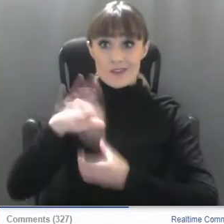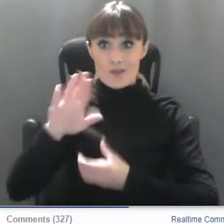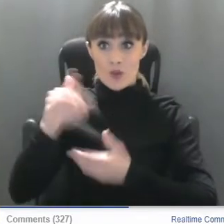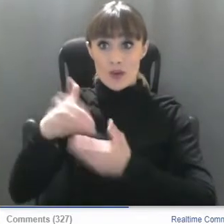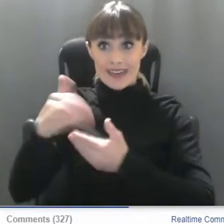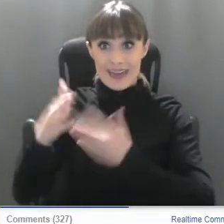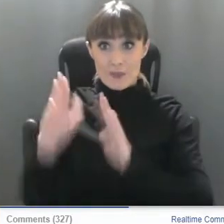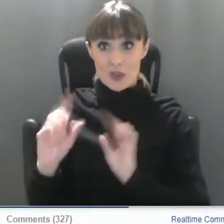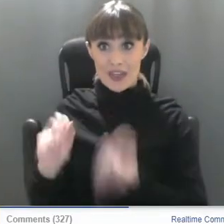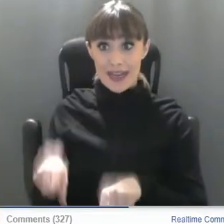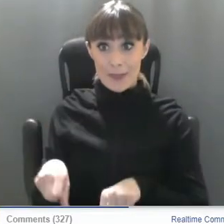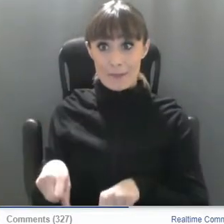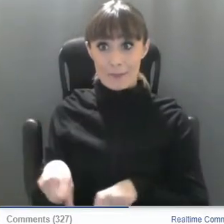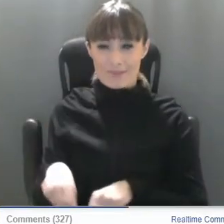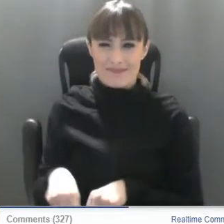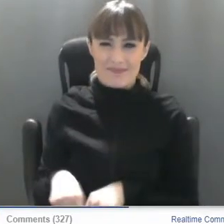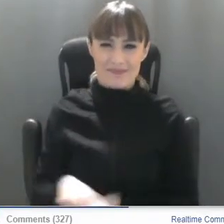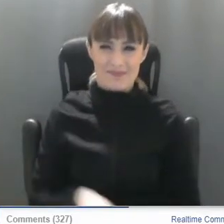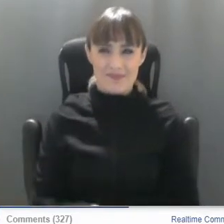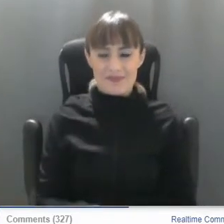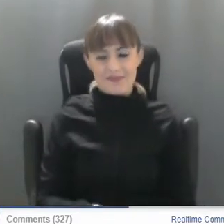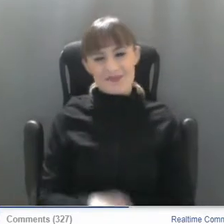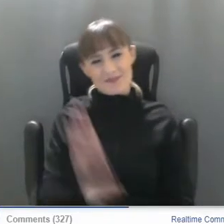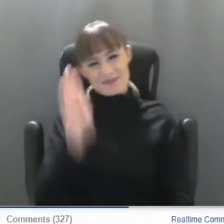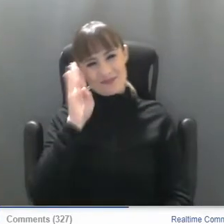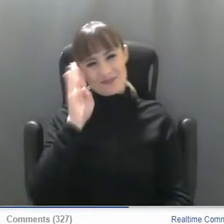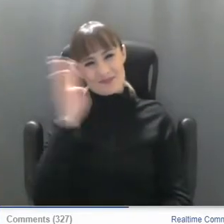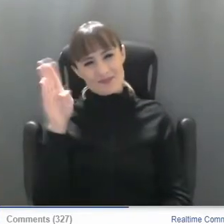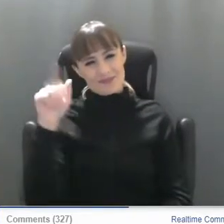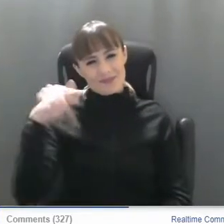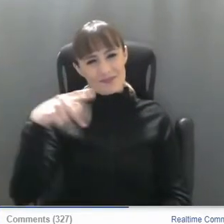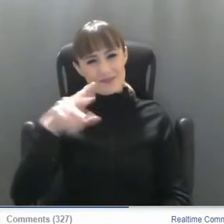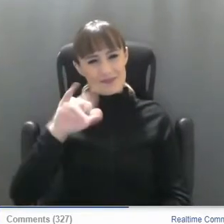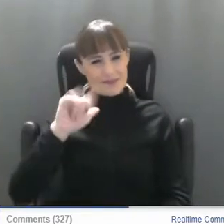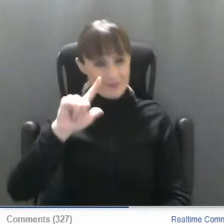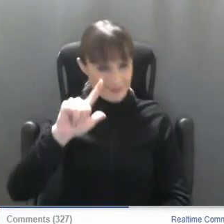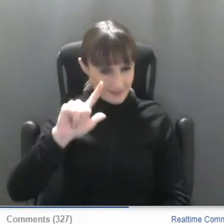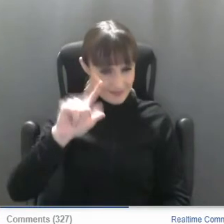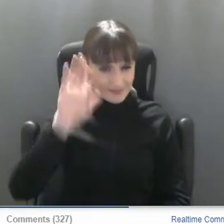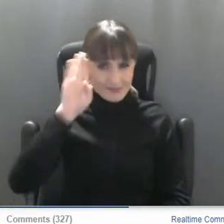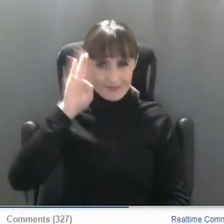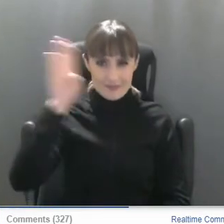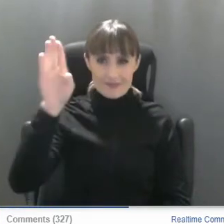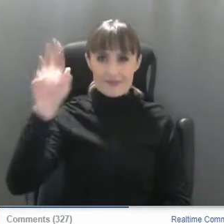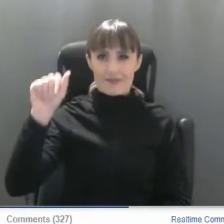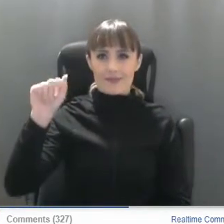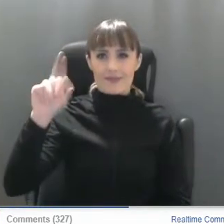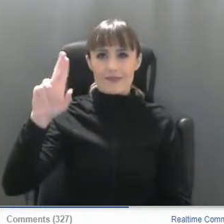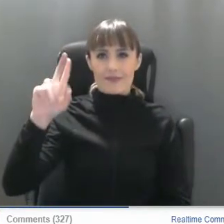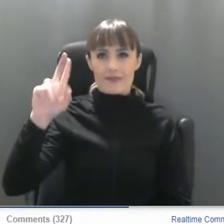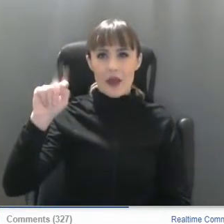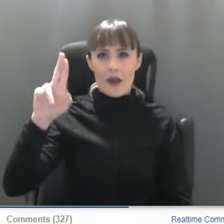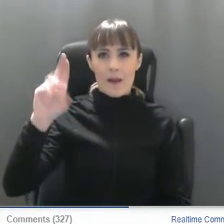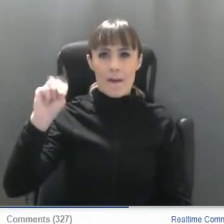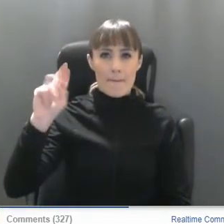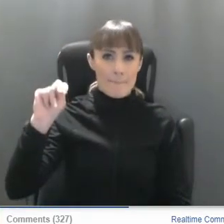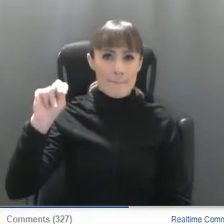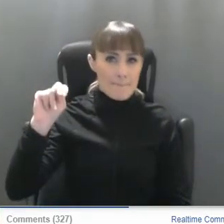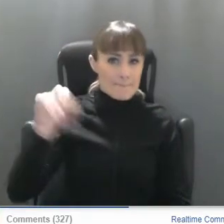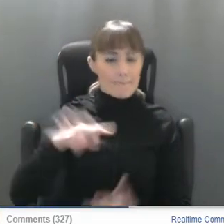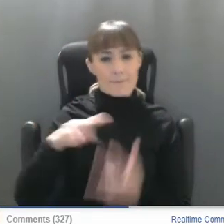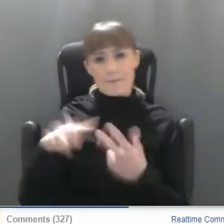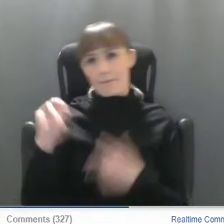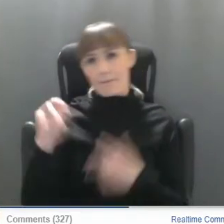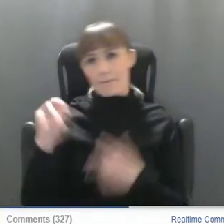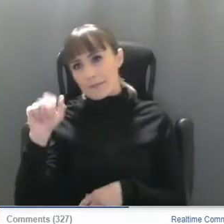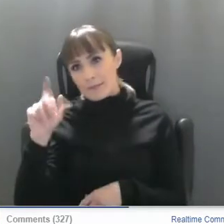There we go! Hi April. Got some folks tuning in. Hi Autumn, Mary, thank you all.